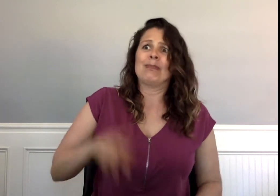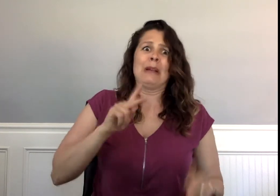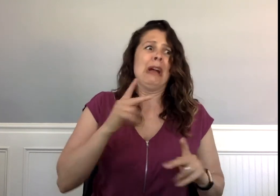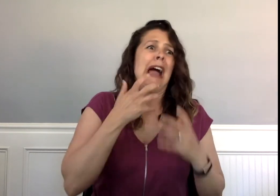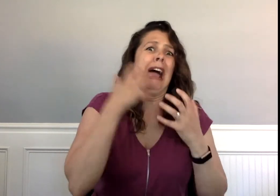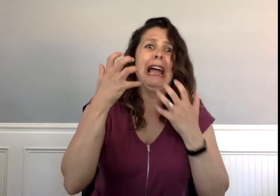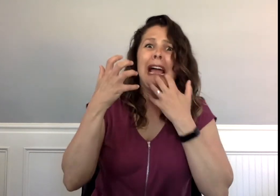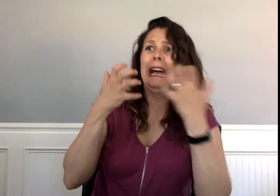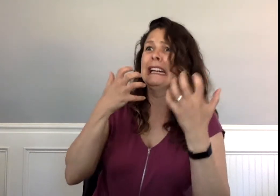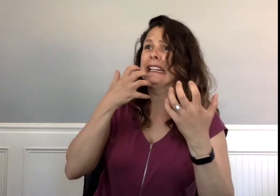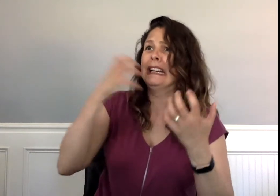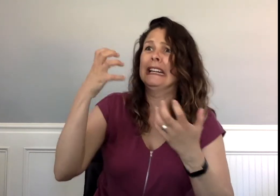Several people squealed.